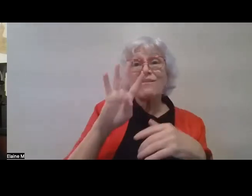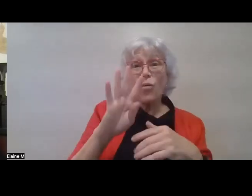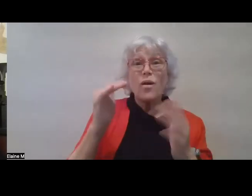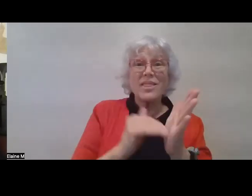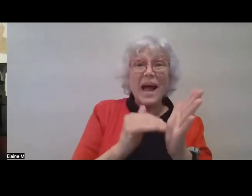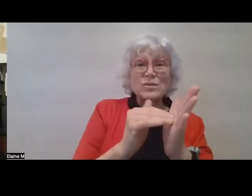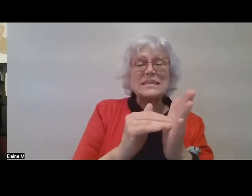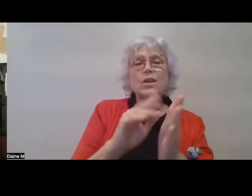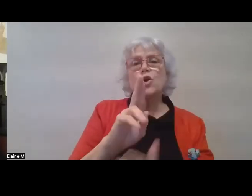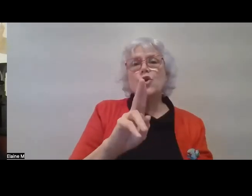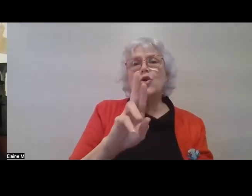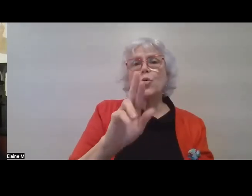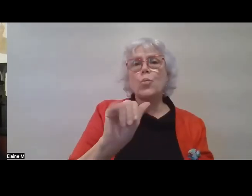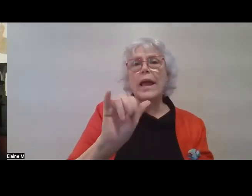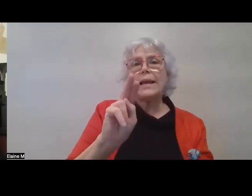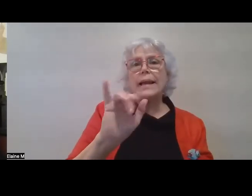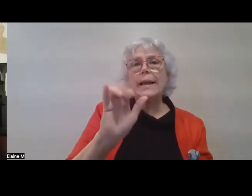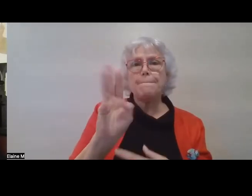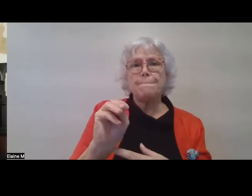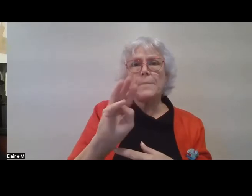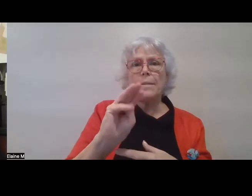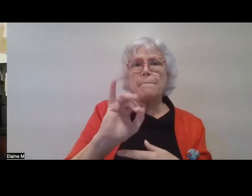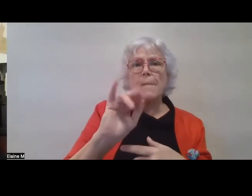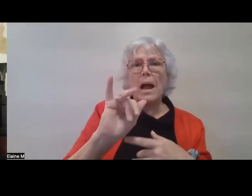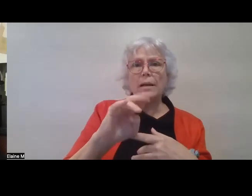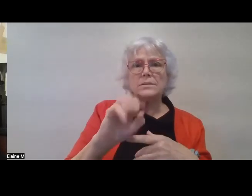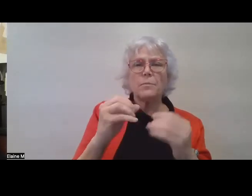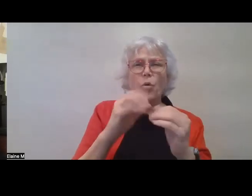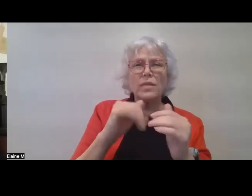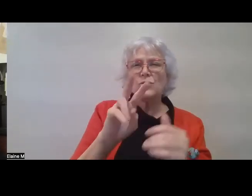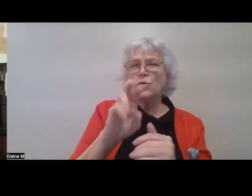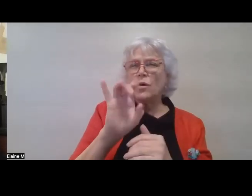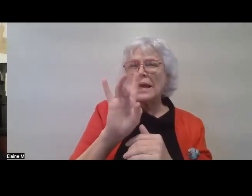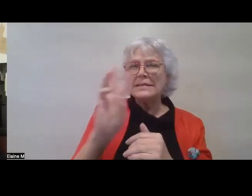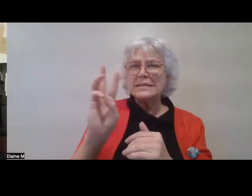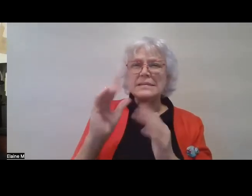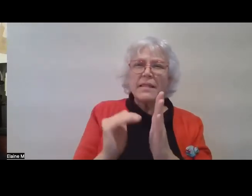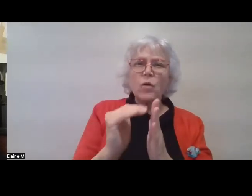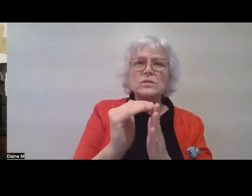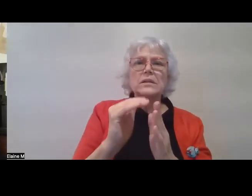uranium mines. It's estimated that over 286,000 native people live near one of these abandoned